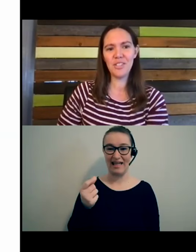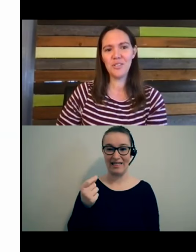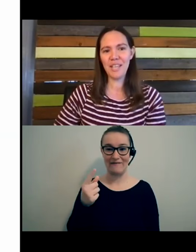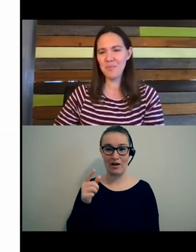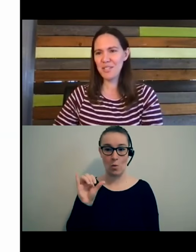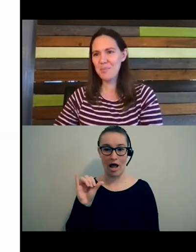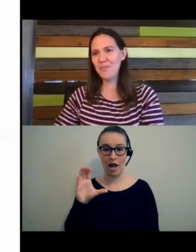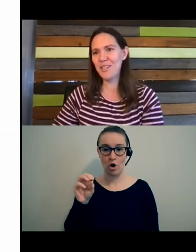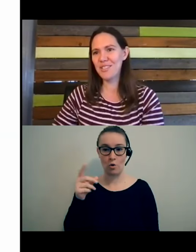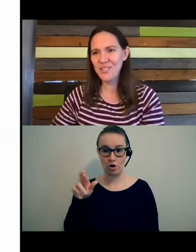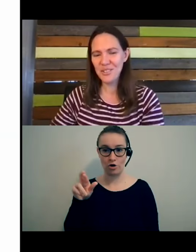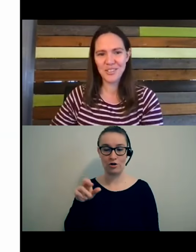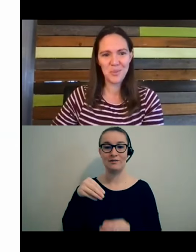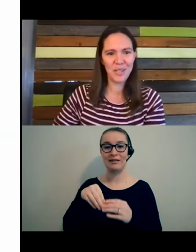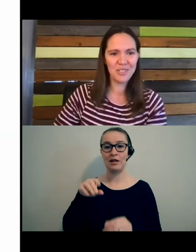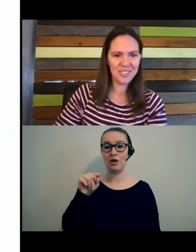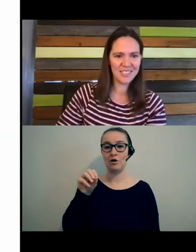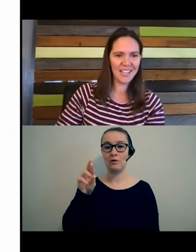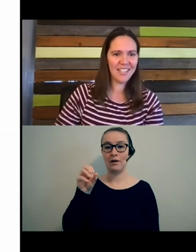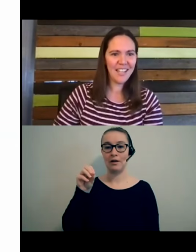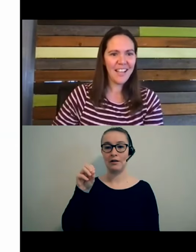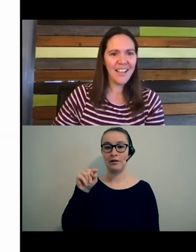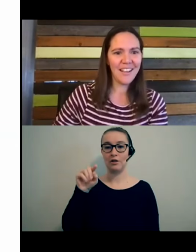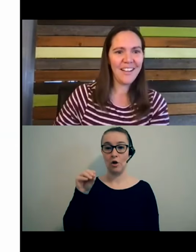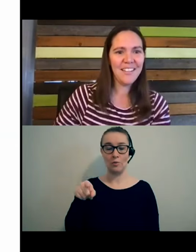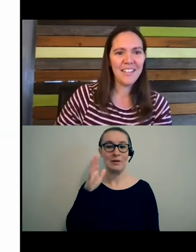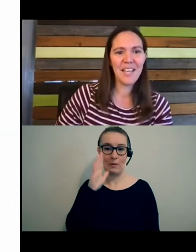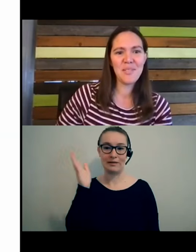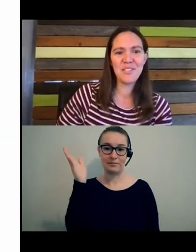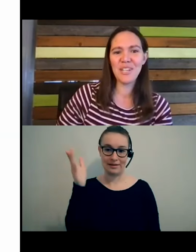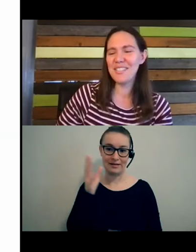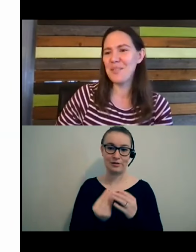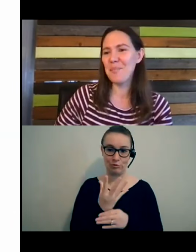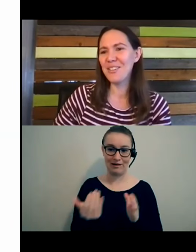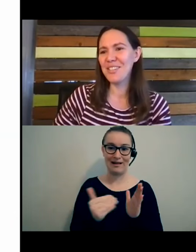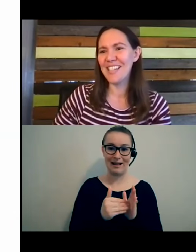Cam's going to speak for us also in the Spring, which is exciting. Cam says "great to see Meryl again,"